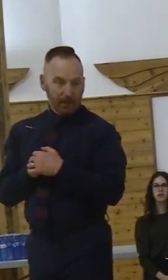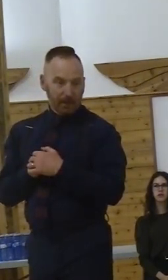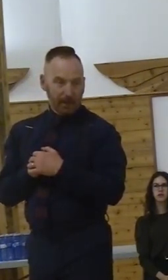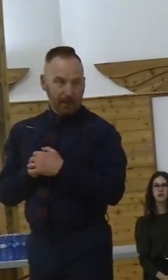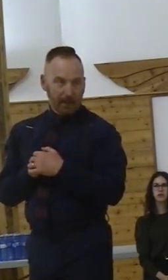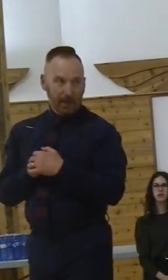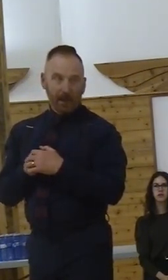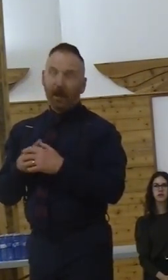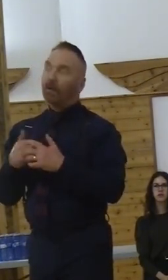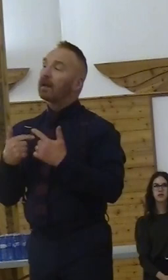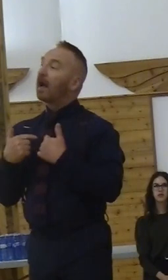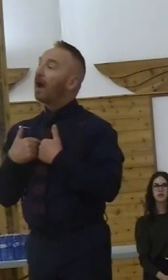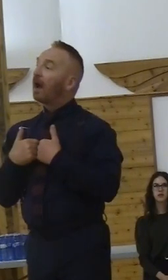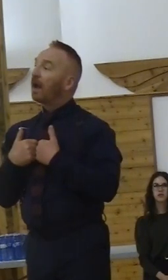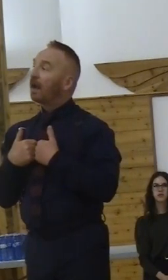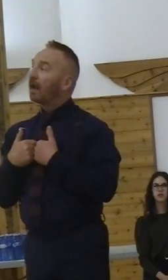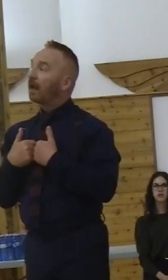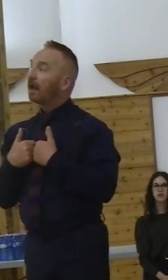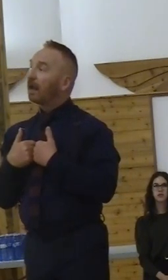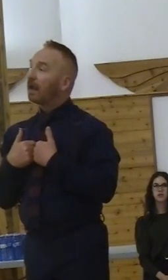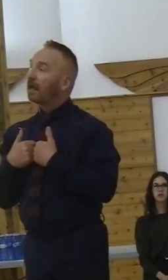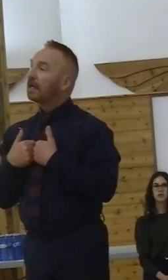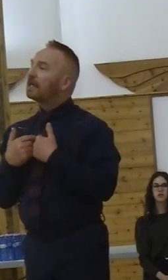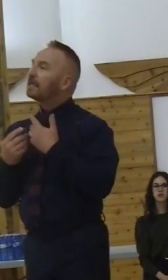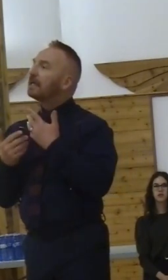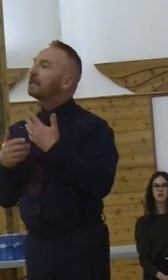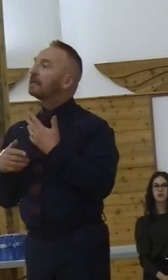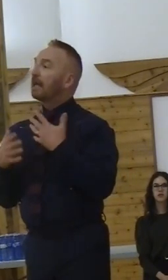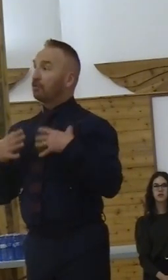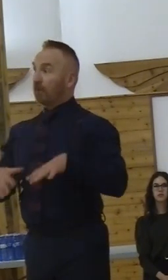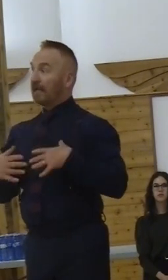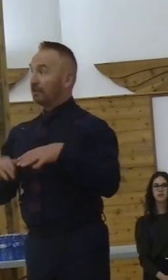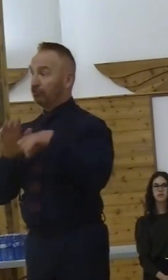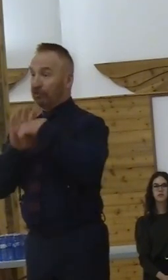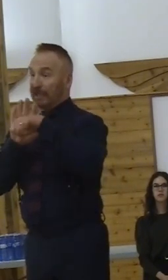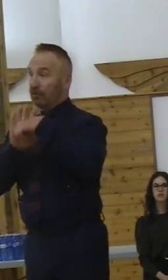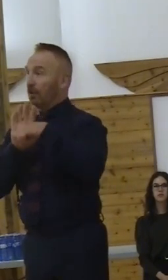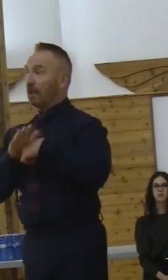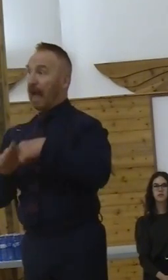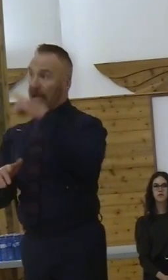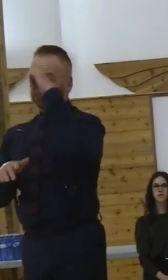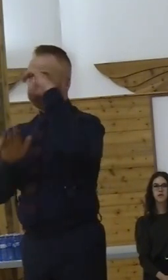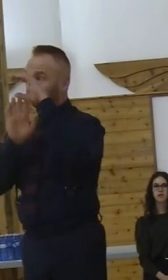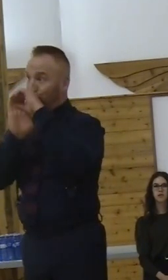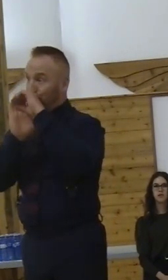And I didn't know anything about a jingle press, and I returned to a friend, Albert.